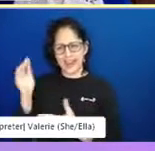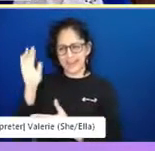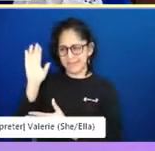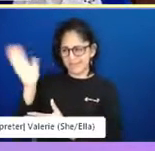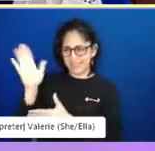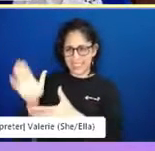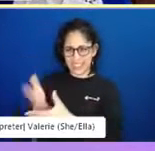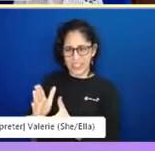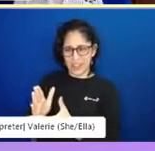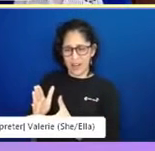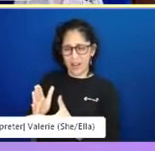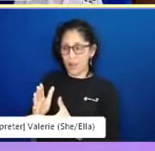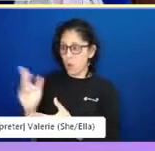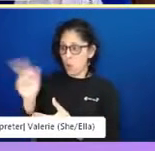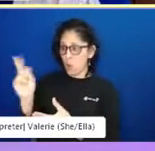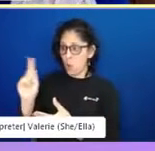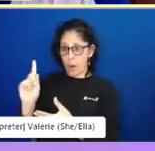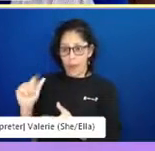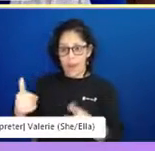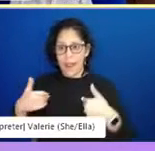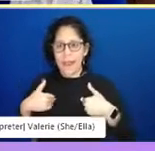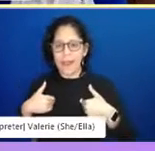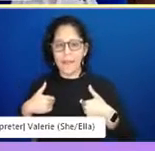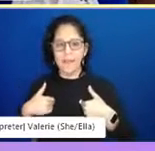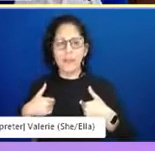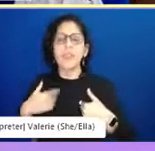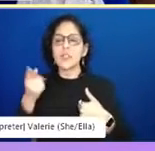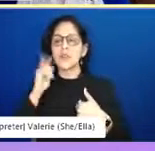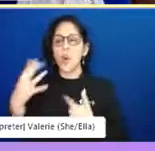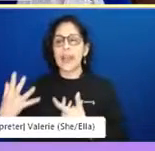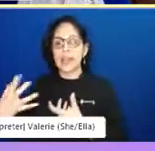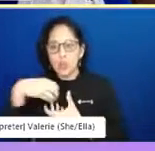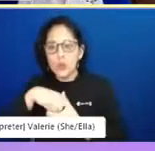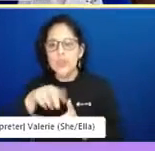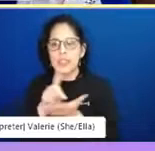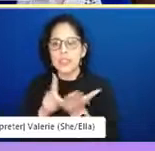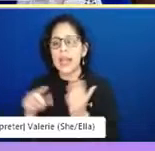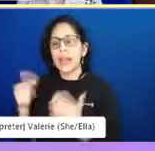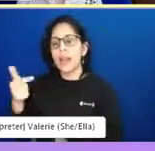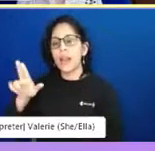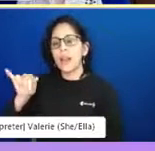cognitive design excuse me inclusive design for cognition Guidebook we encourage you to